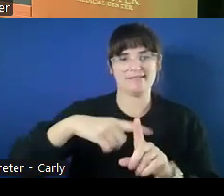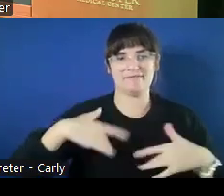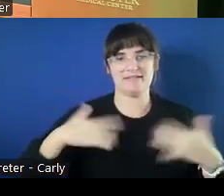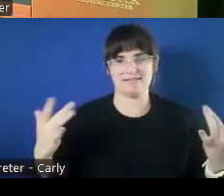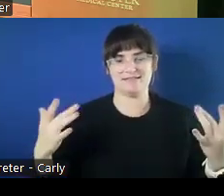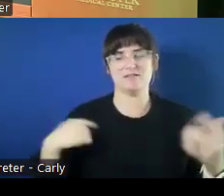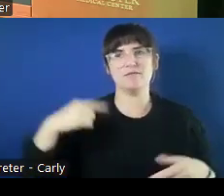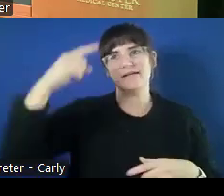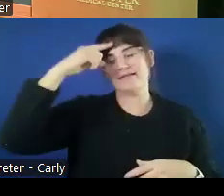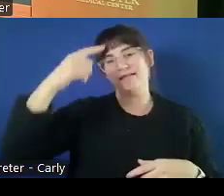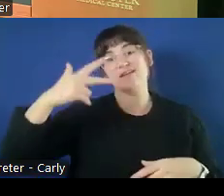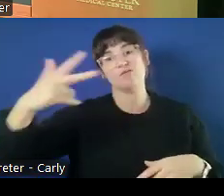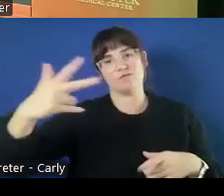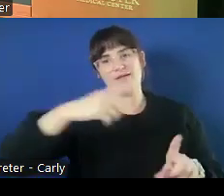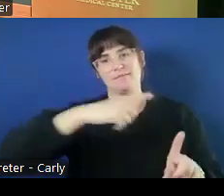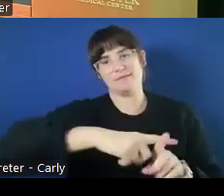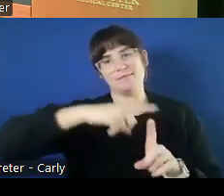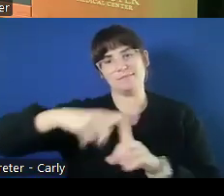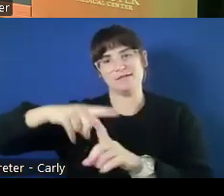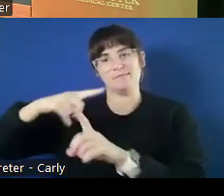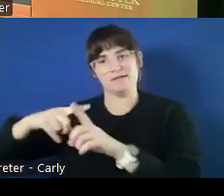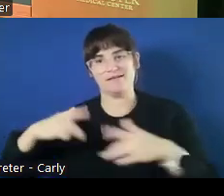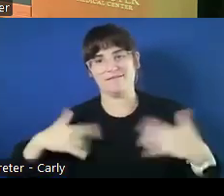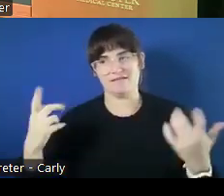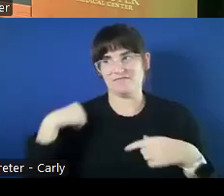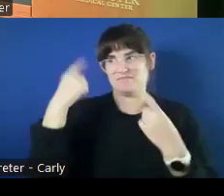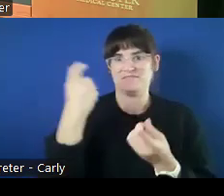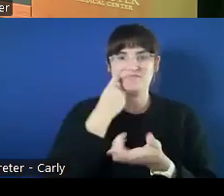different three different positive events from the past week and then we write about them in